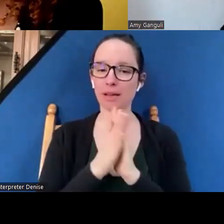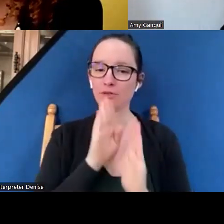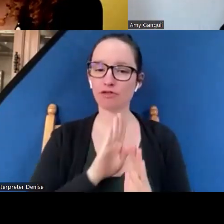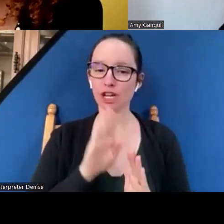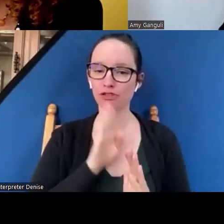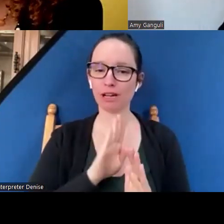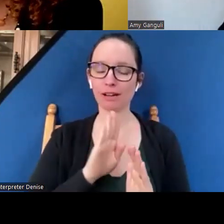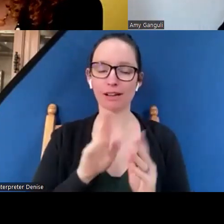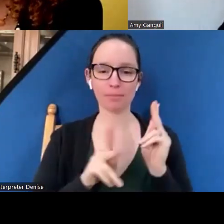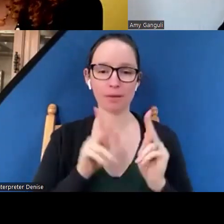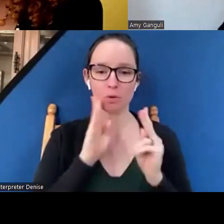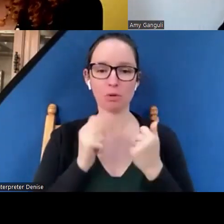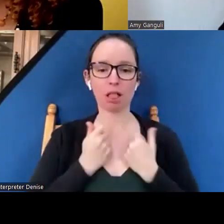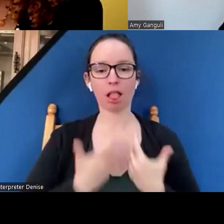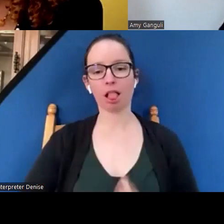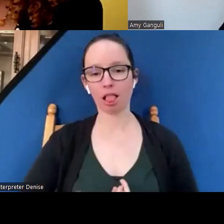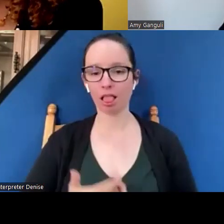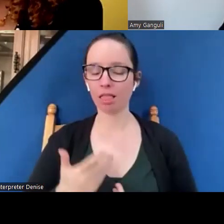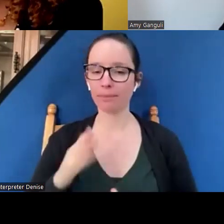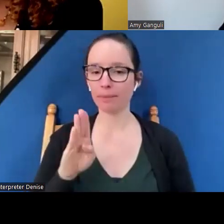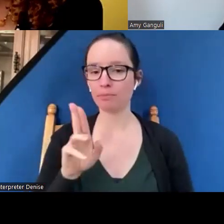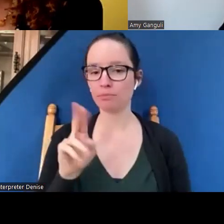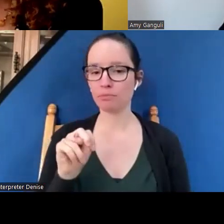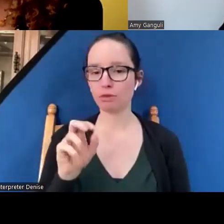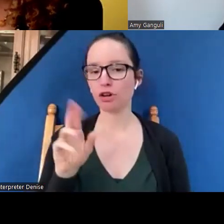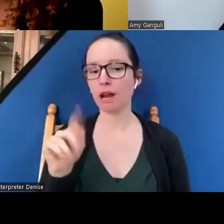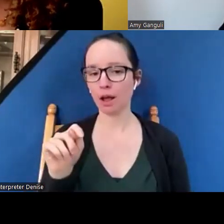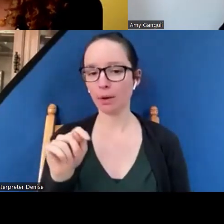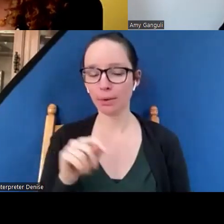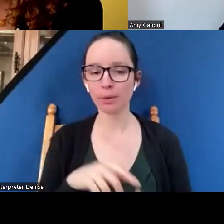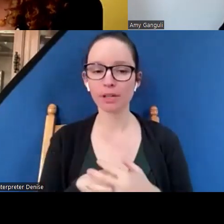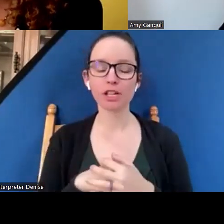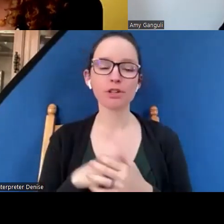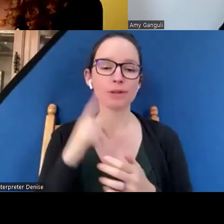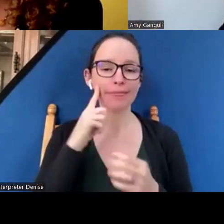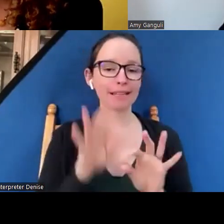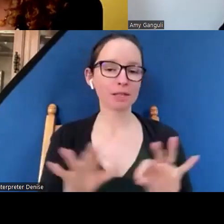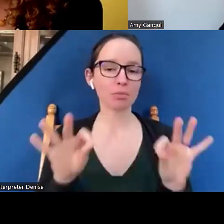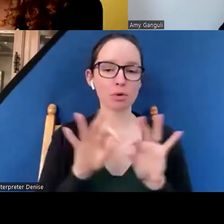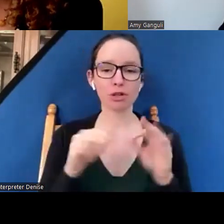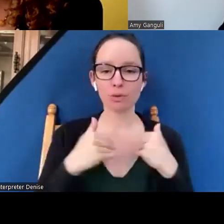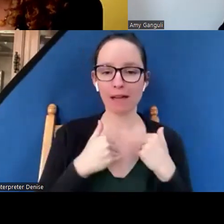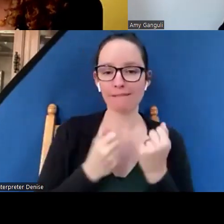So having some allies or some folks that are kind of